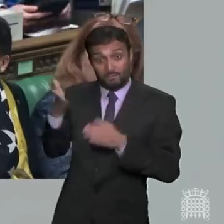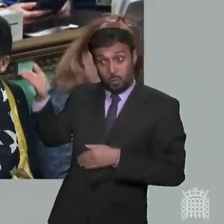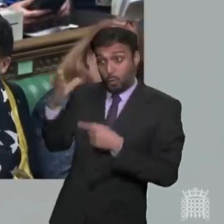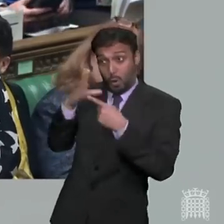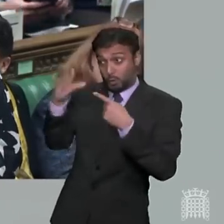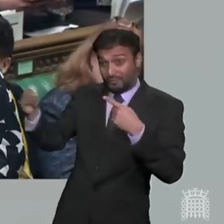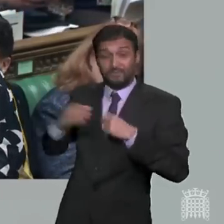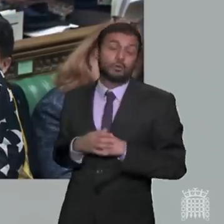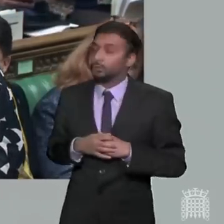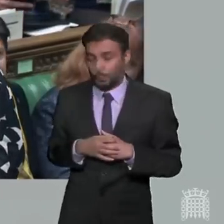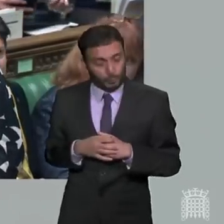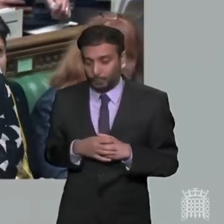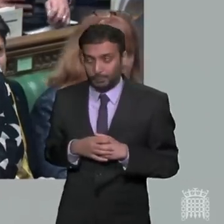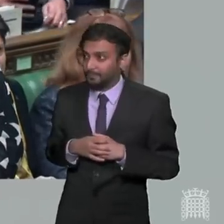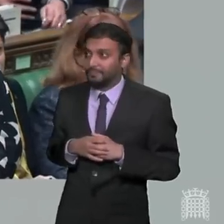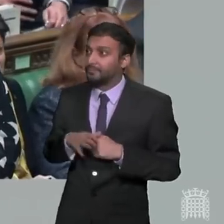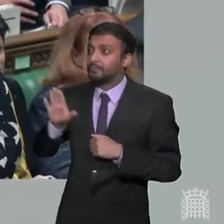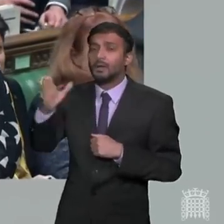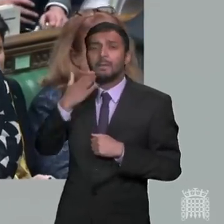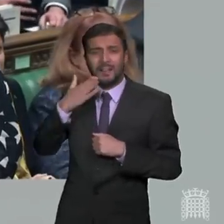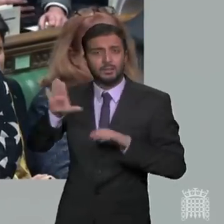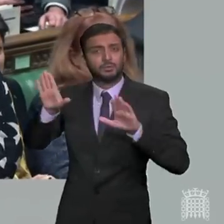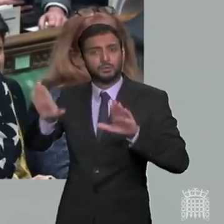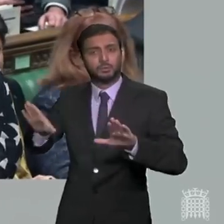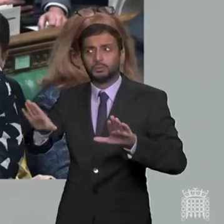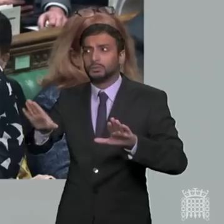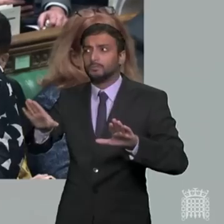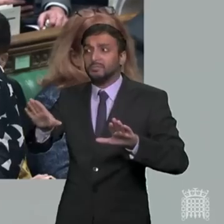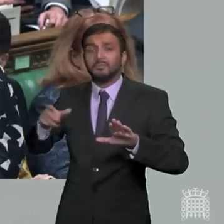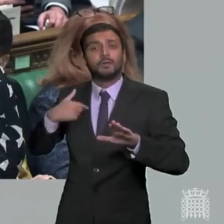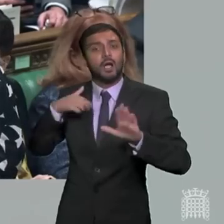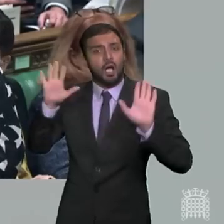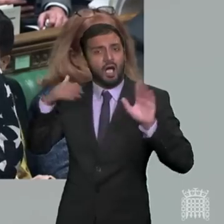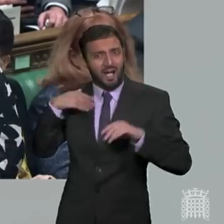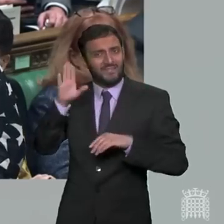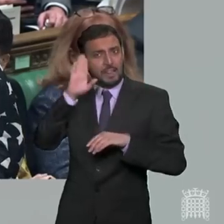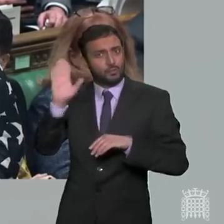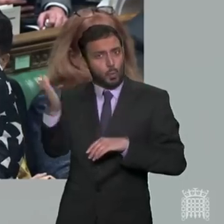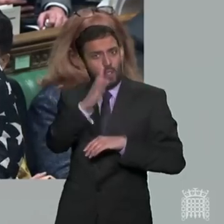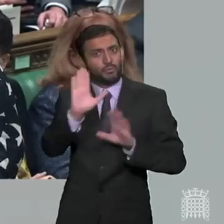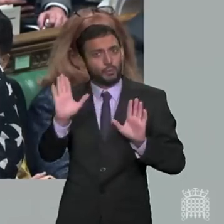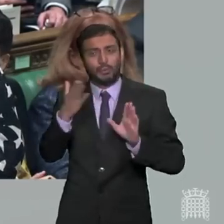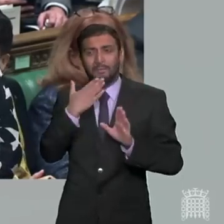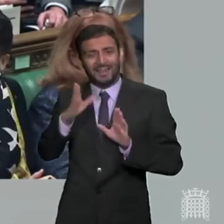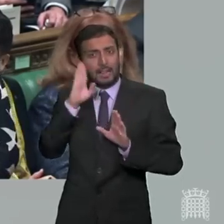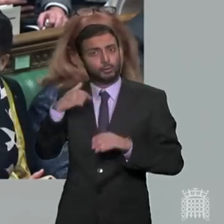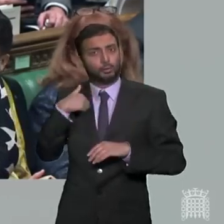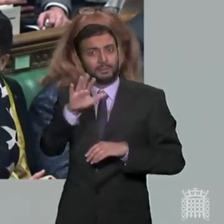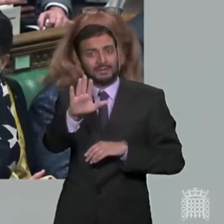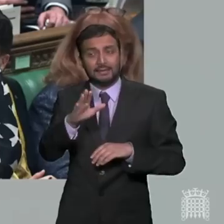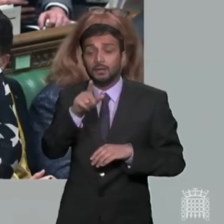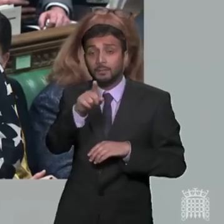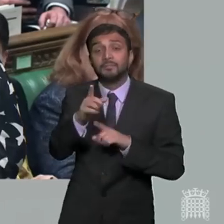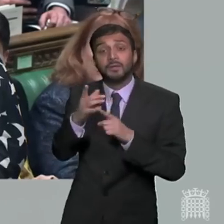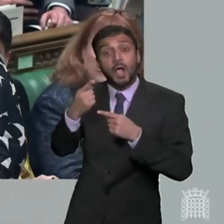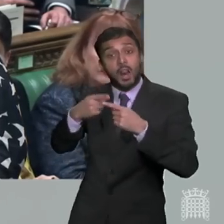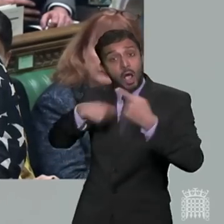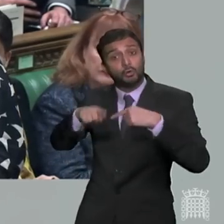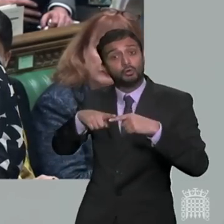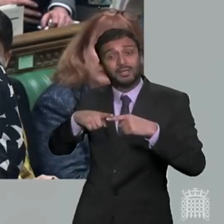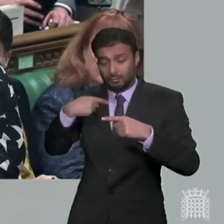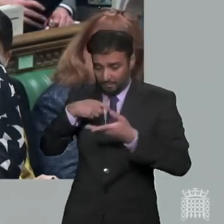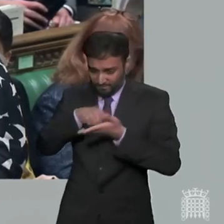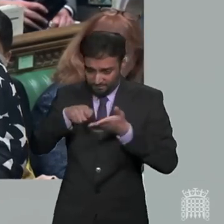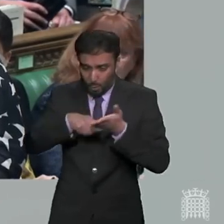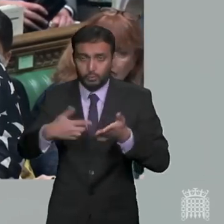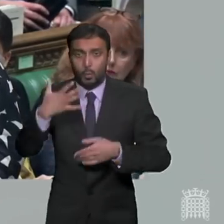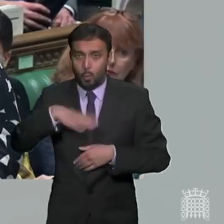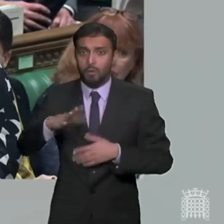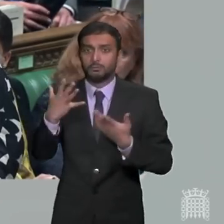What we did vote for, only last year, was the right to choose our own future.